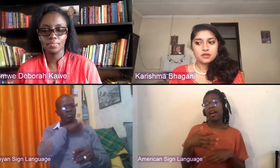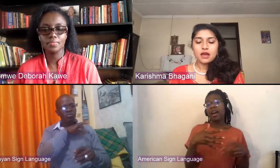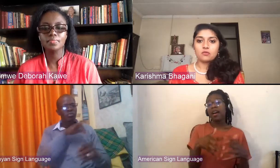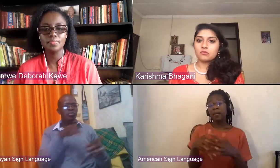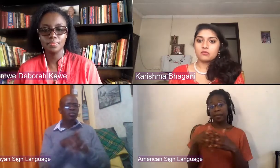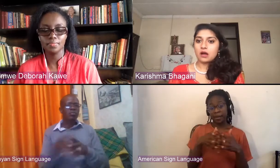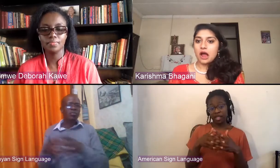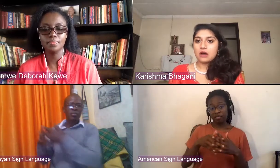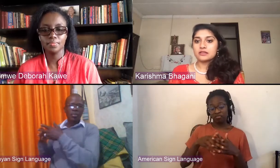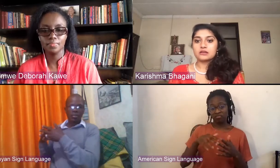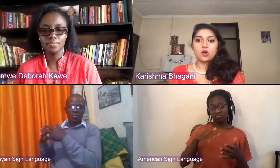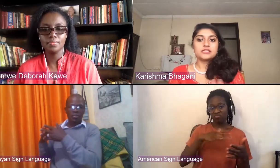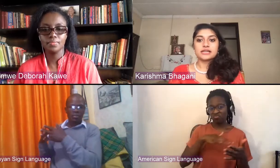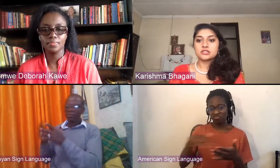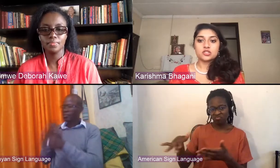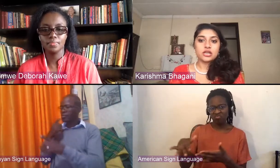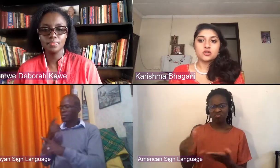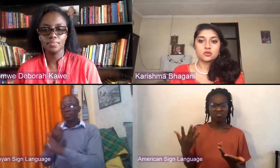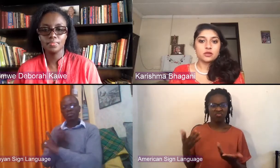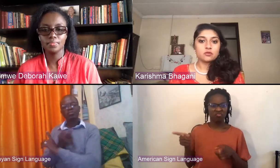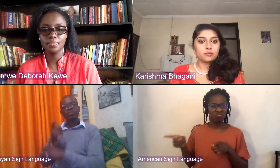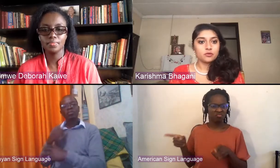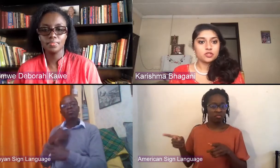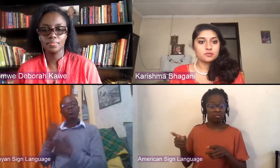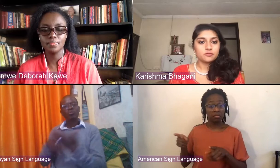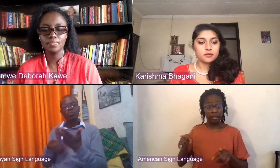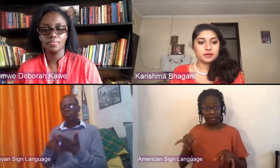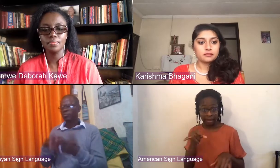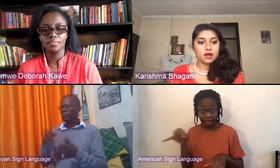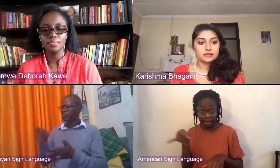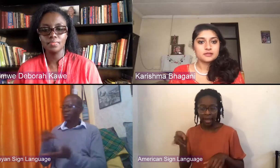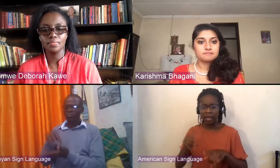Yeah, how did the context change the way you approached performing arts?